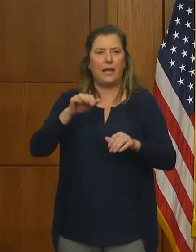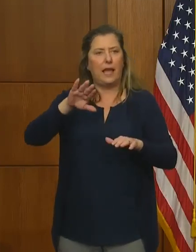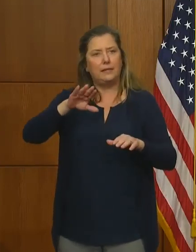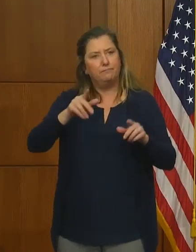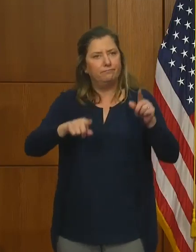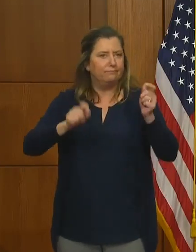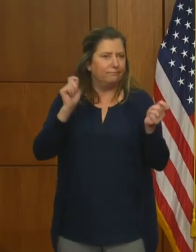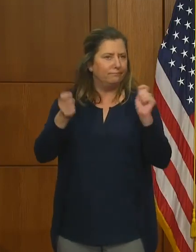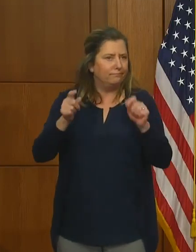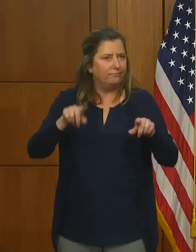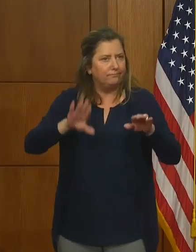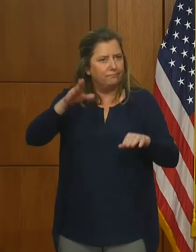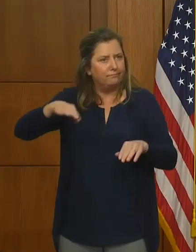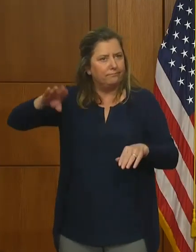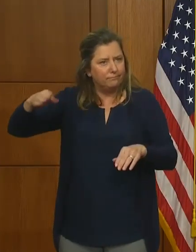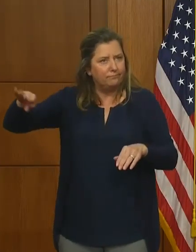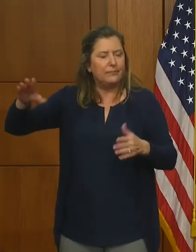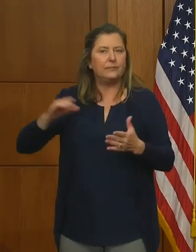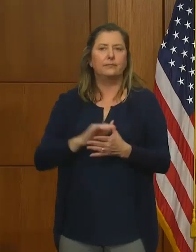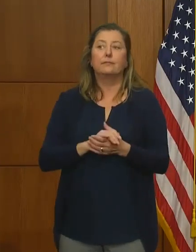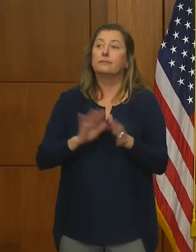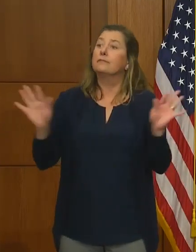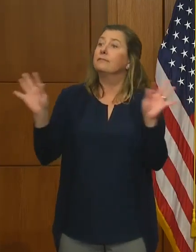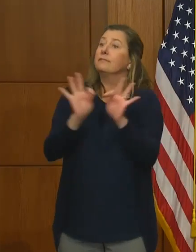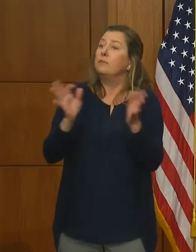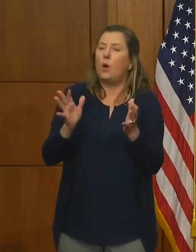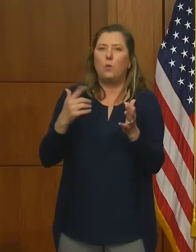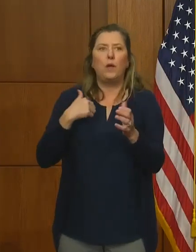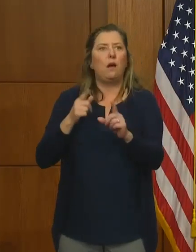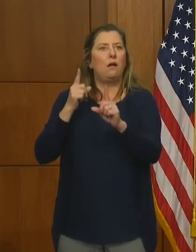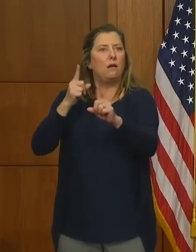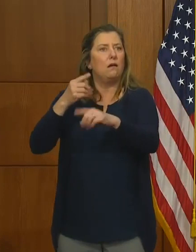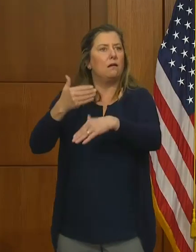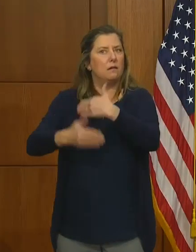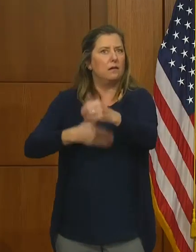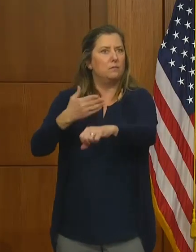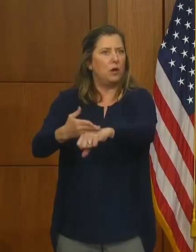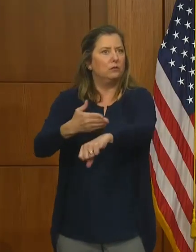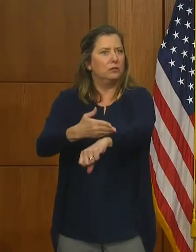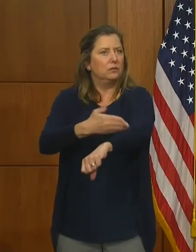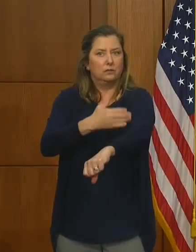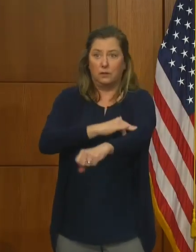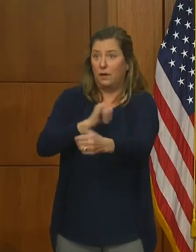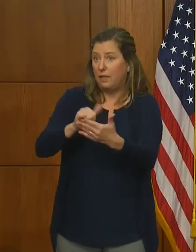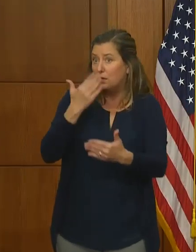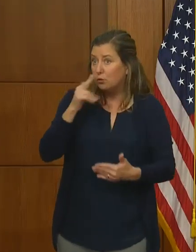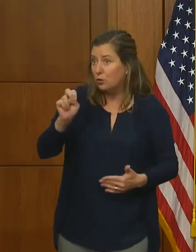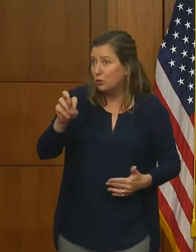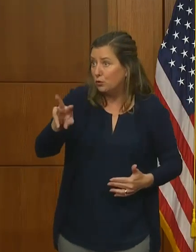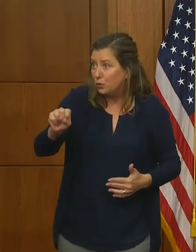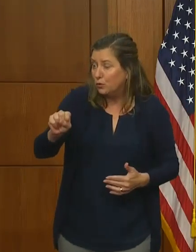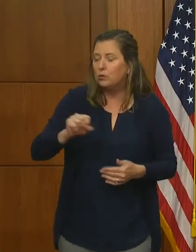ESPECIALLY ON A DAY TO DAY BASIS BUT THE BIG PICTURE IS